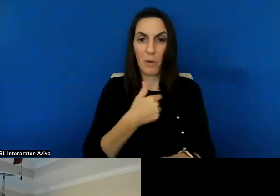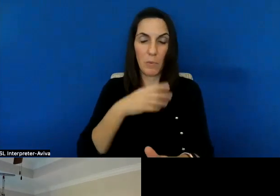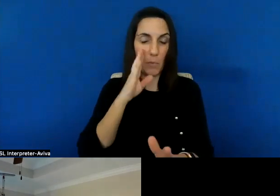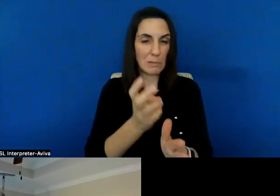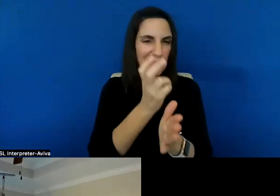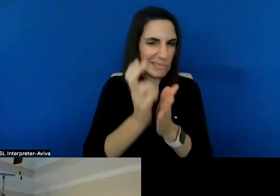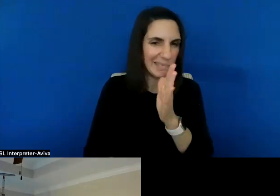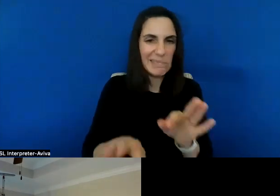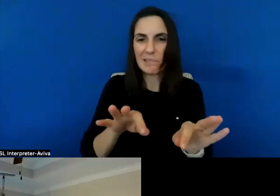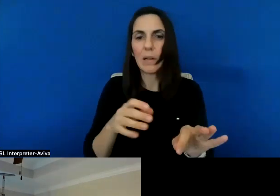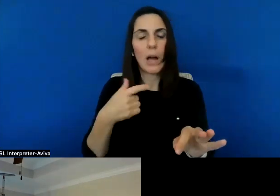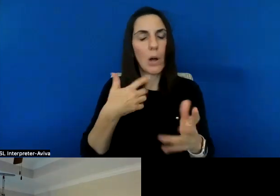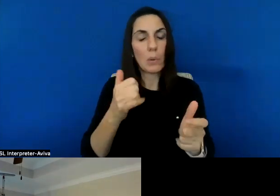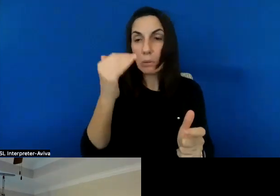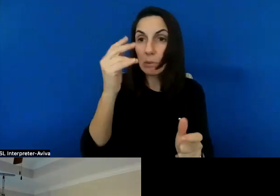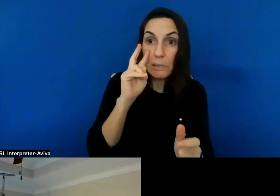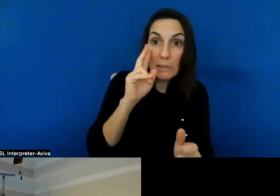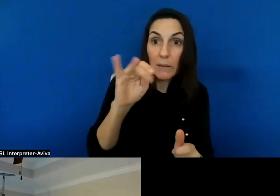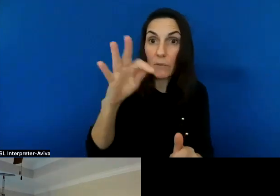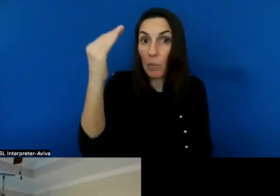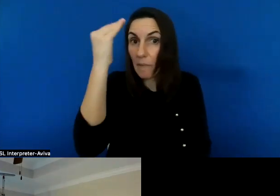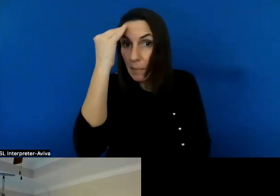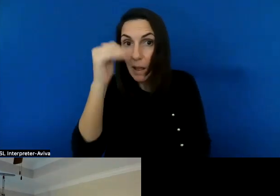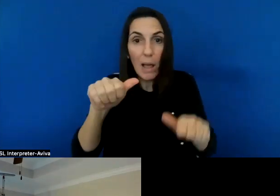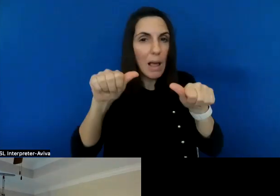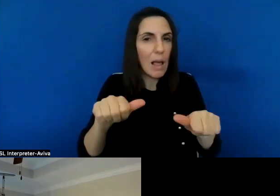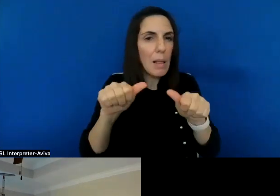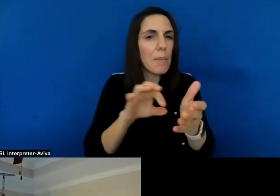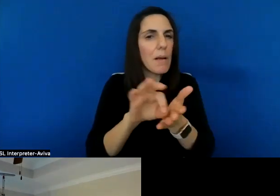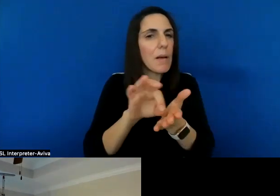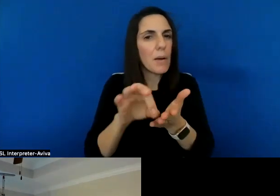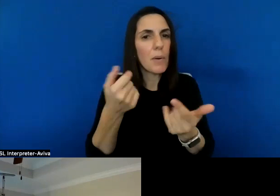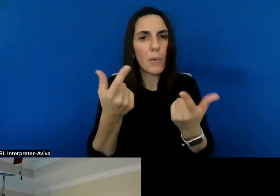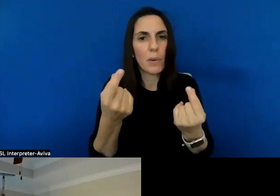familiarity with able accounts, we're gonna go ahead and launch a poll.